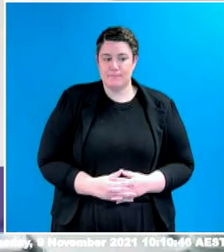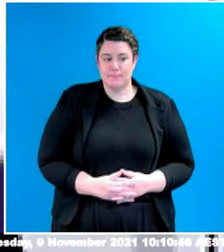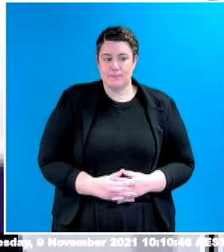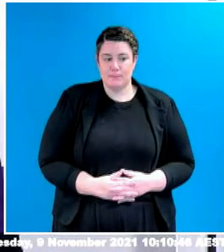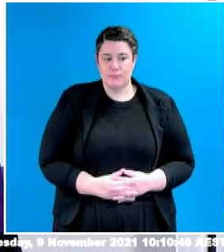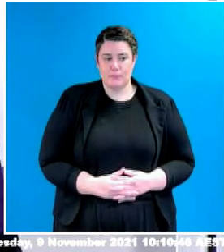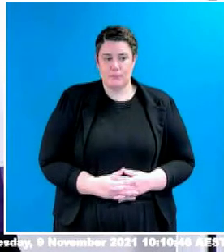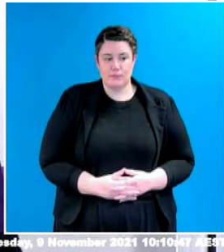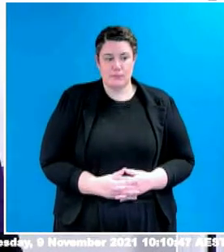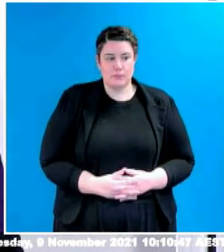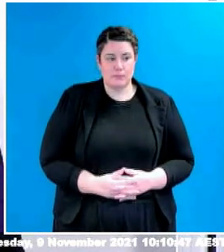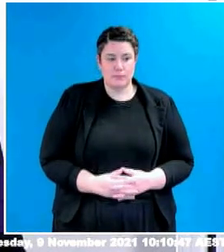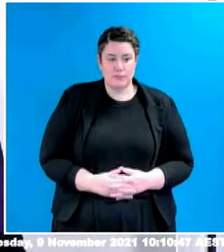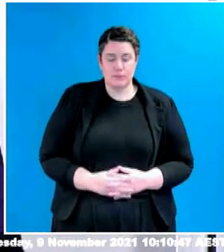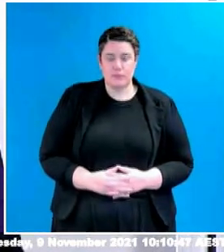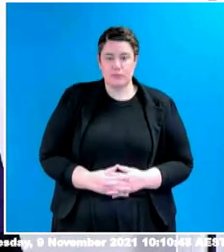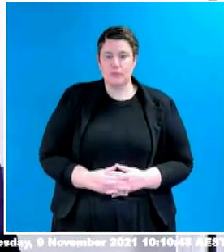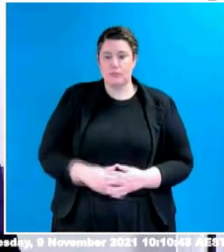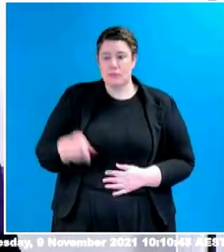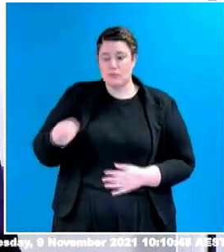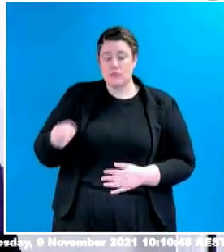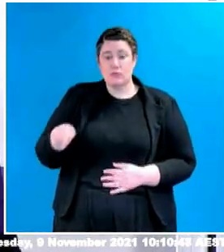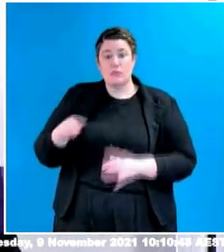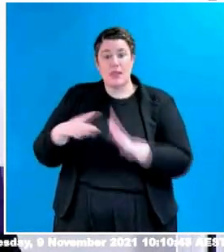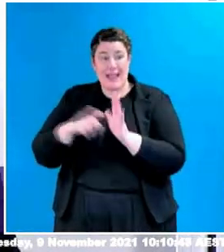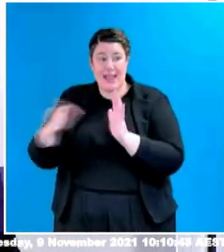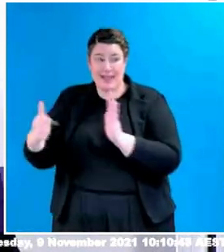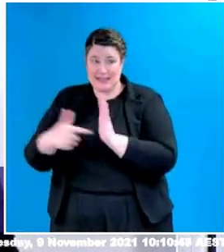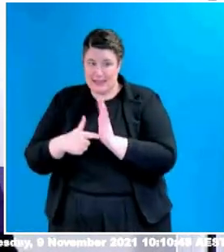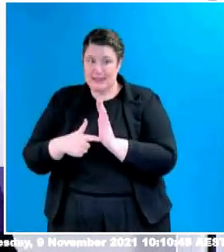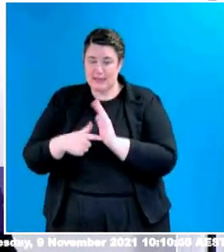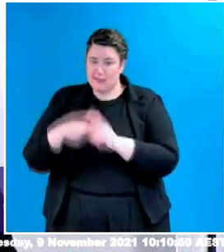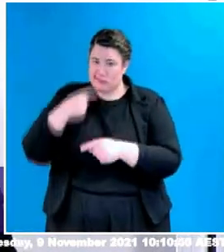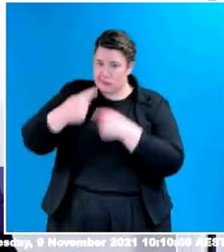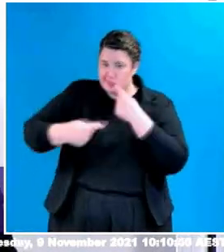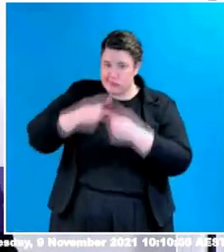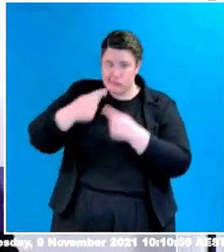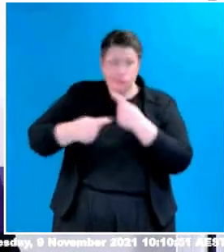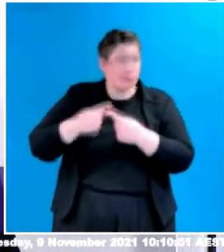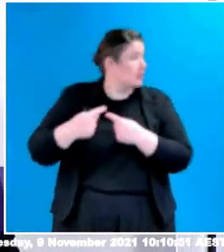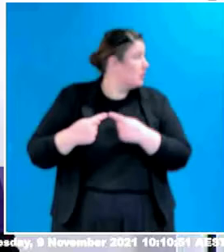The ACT Act describes a function of a public nature to include